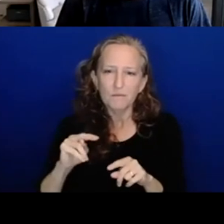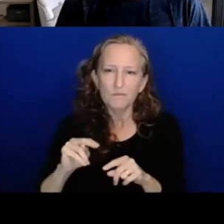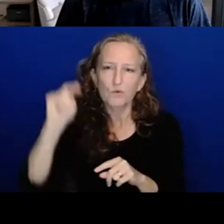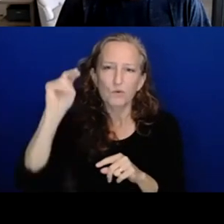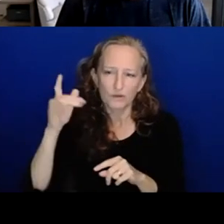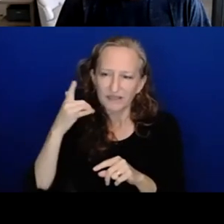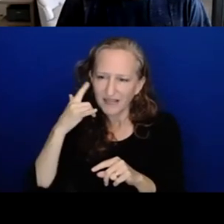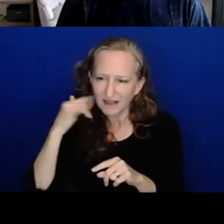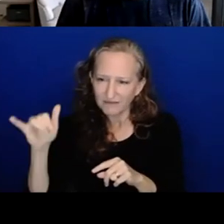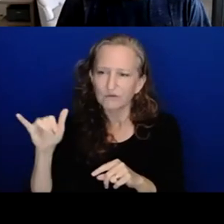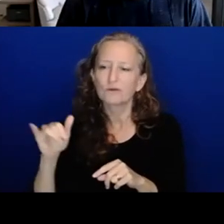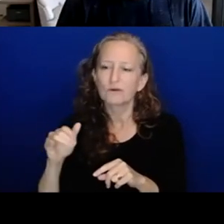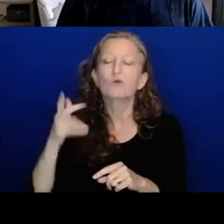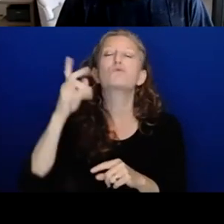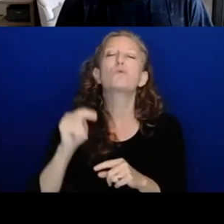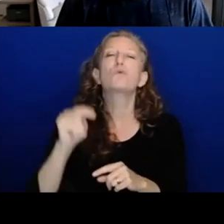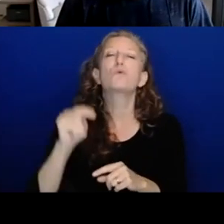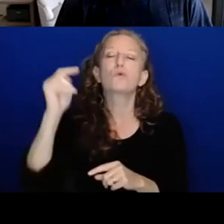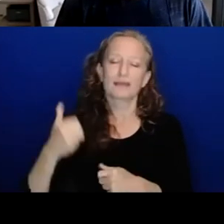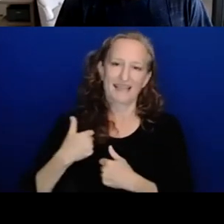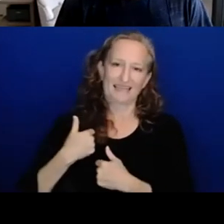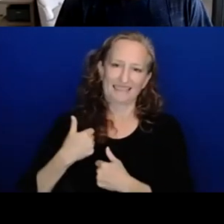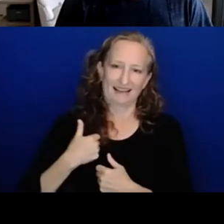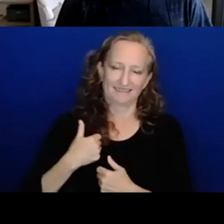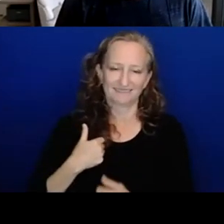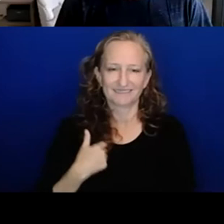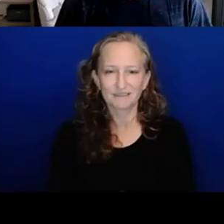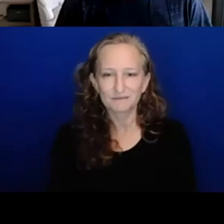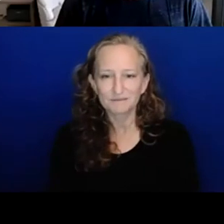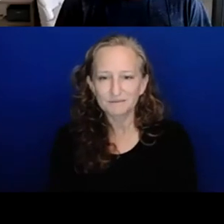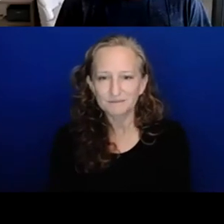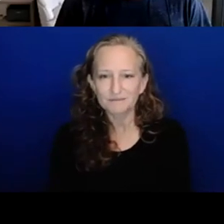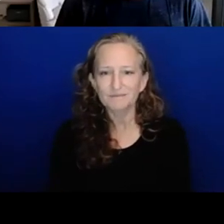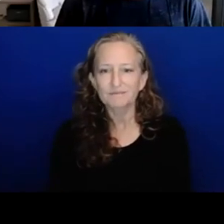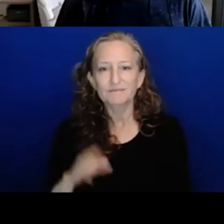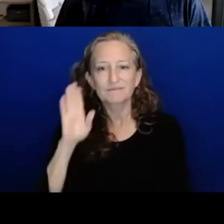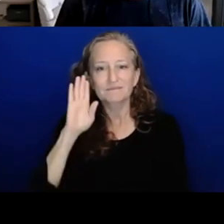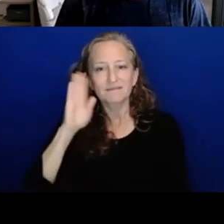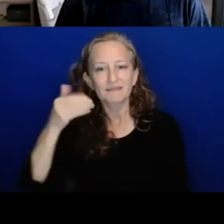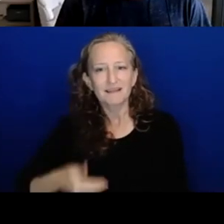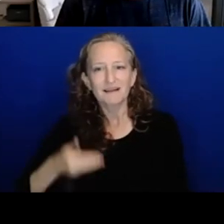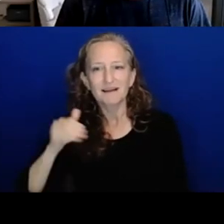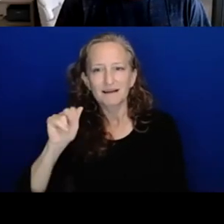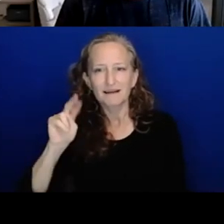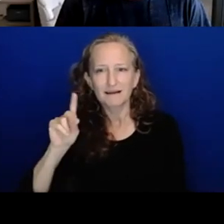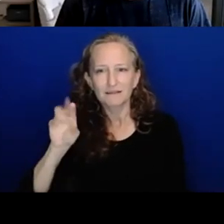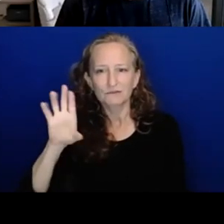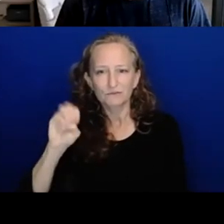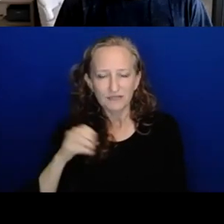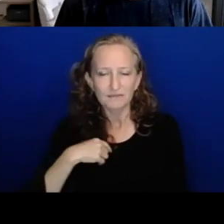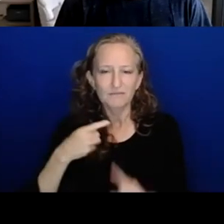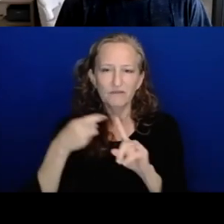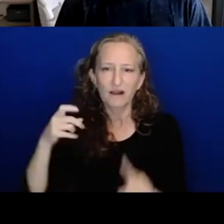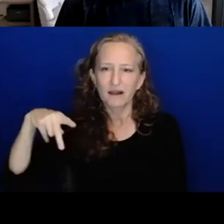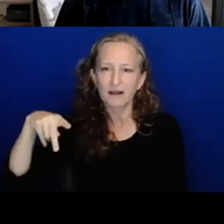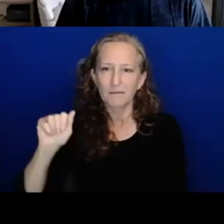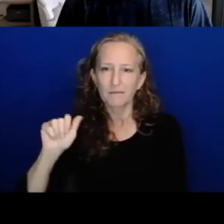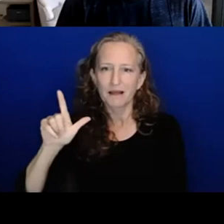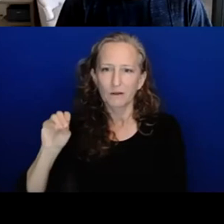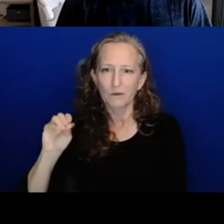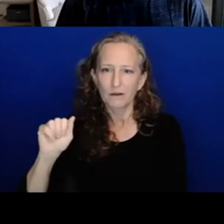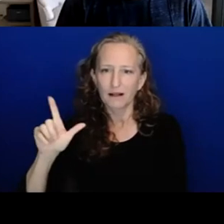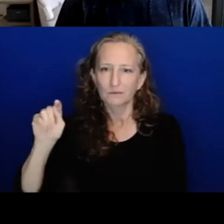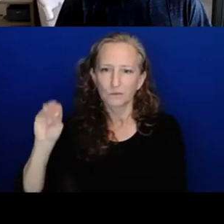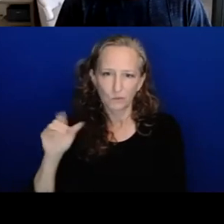Also, you may detect I'm not from the states. I have been sheltering here since the start